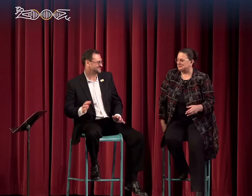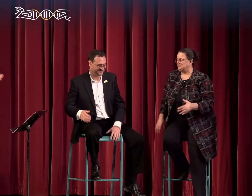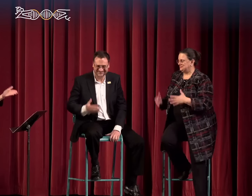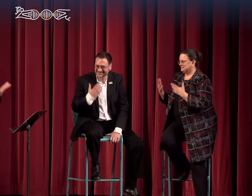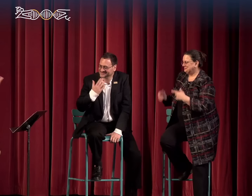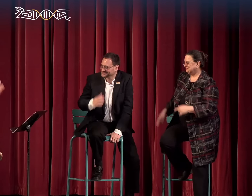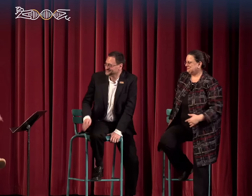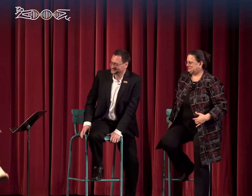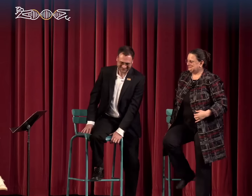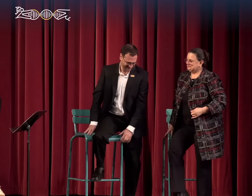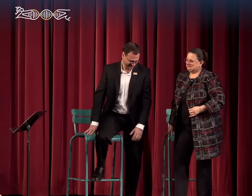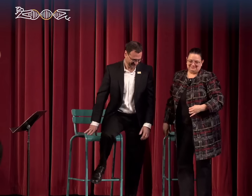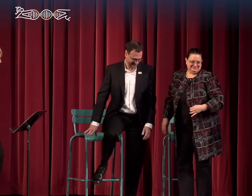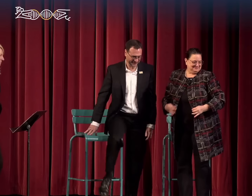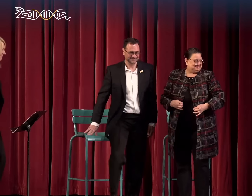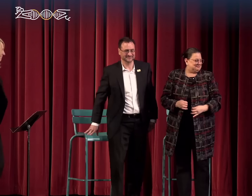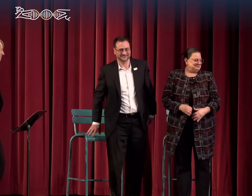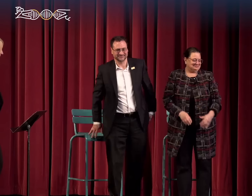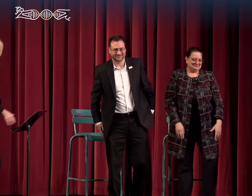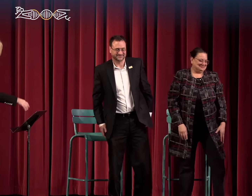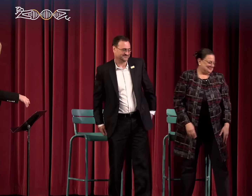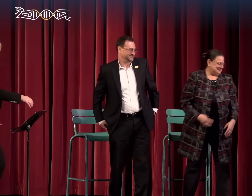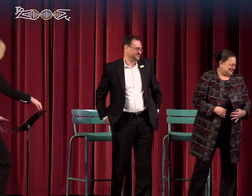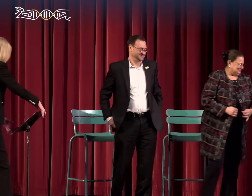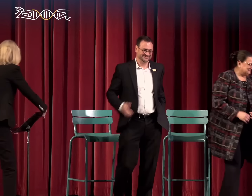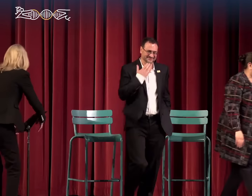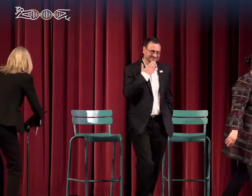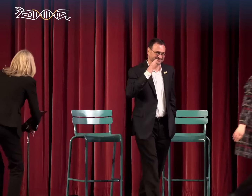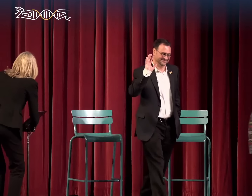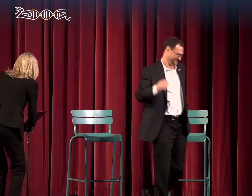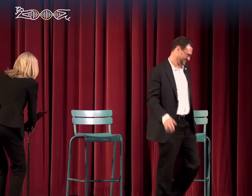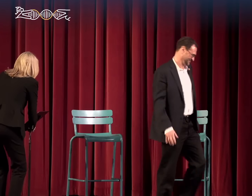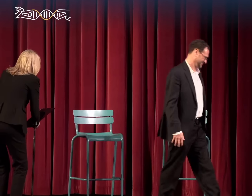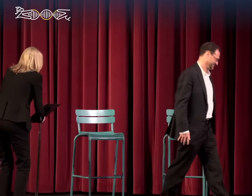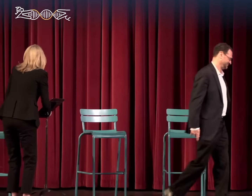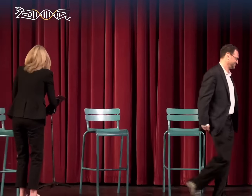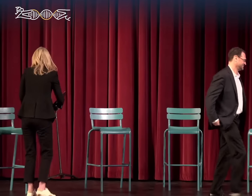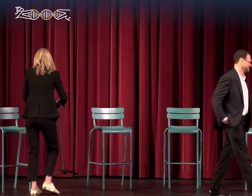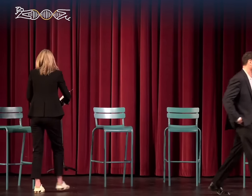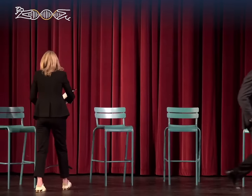Thank you for sharing with us today.